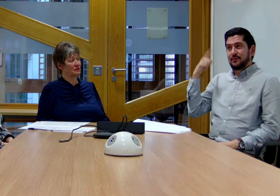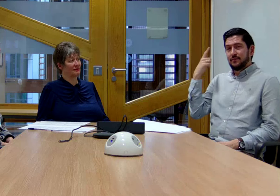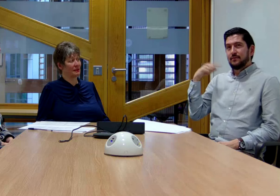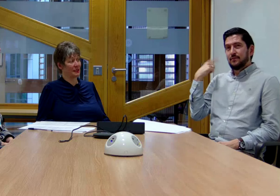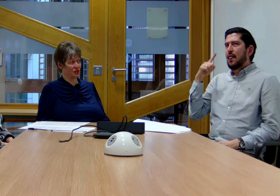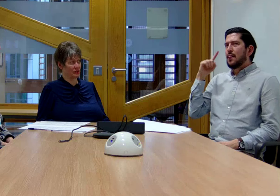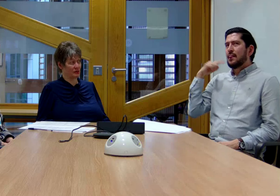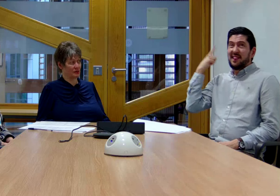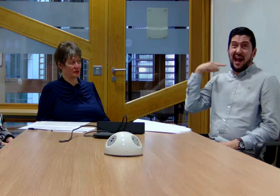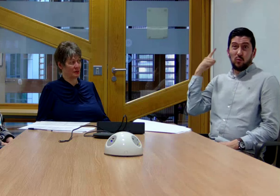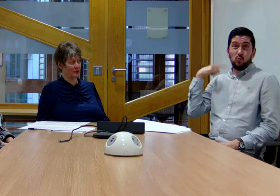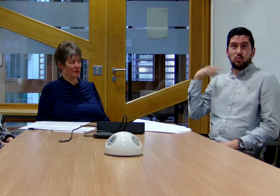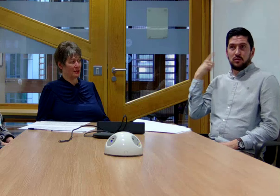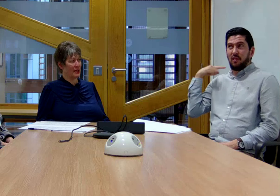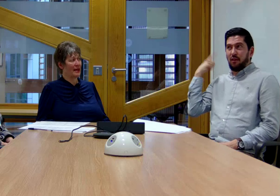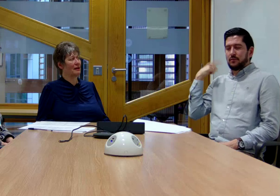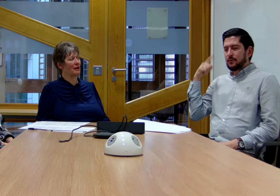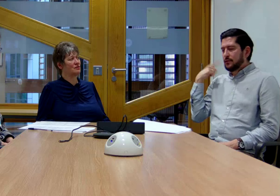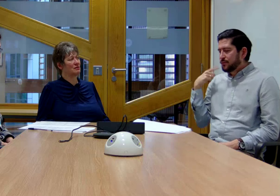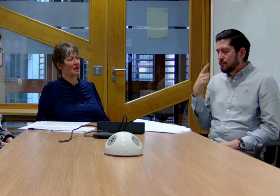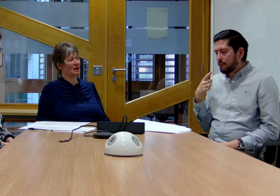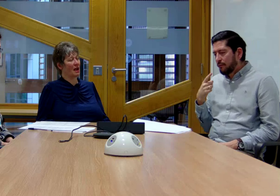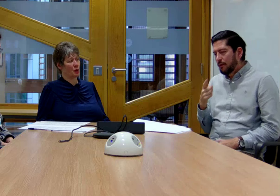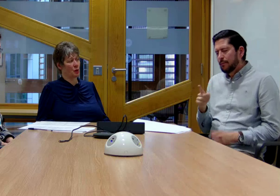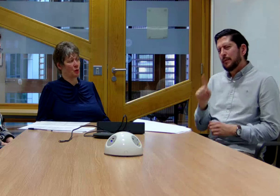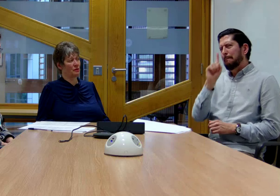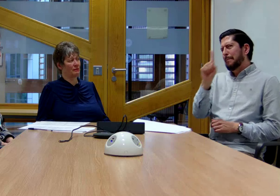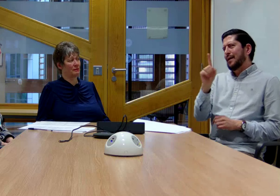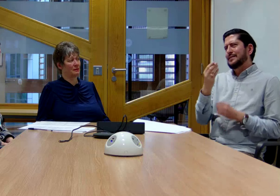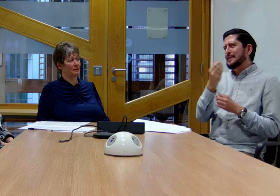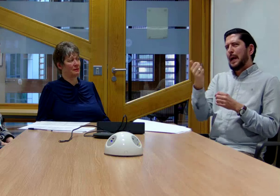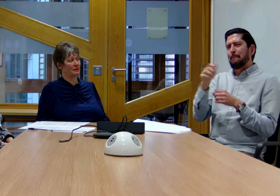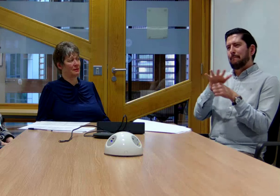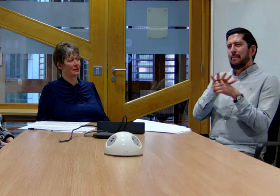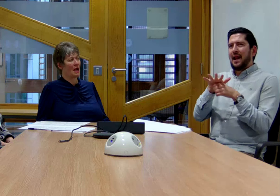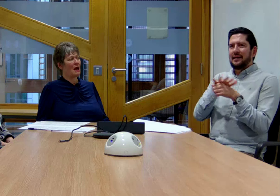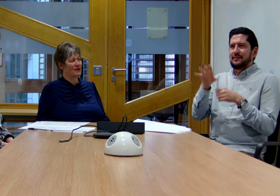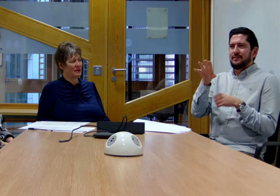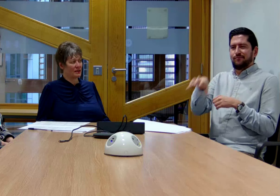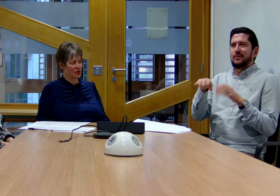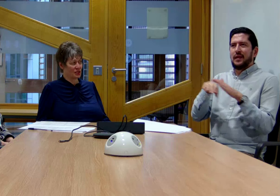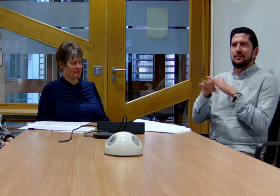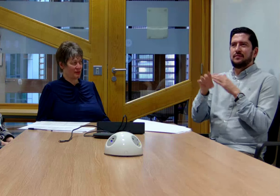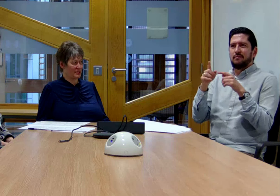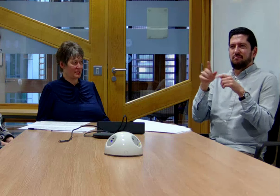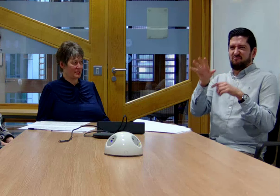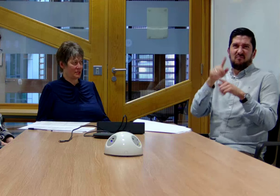. Also, in terms of London, it s like London and loud .